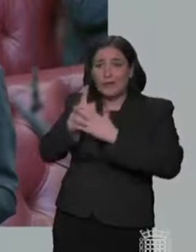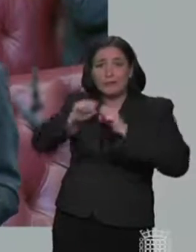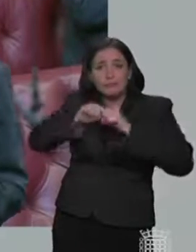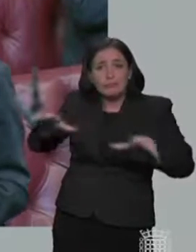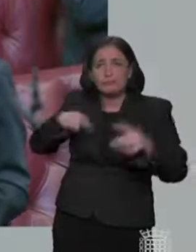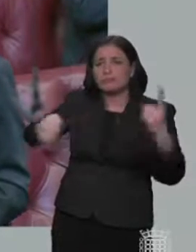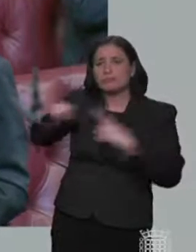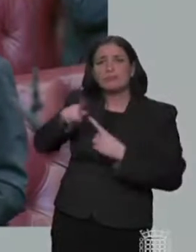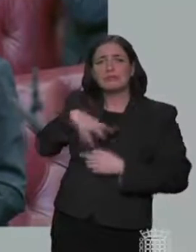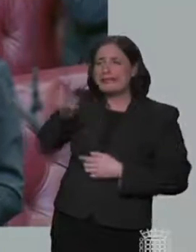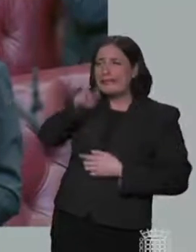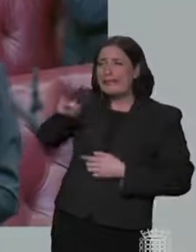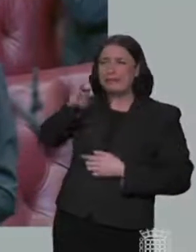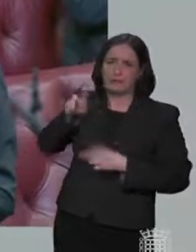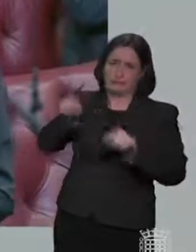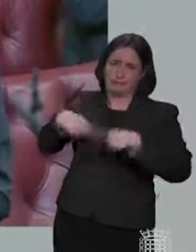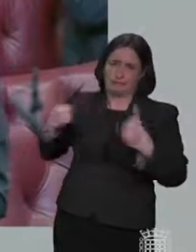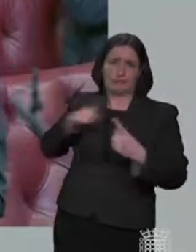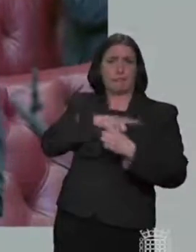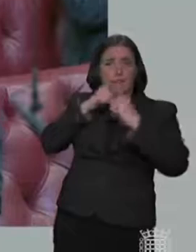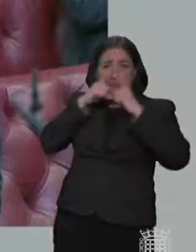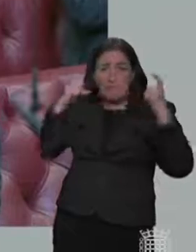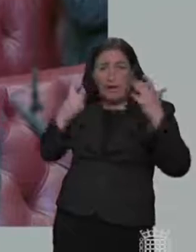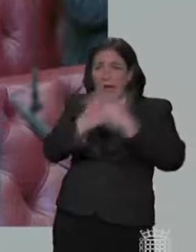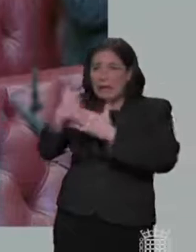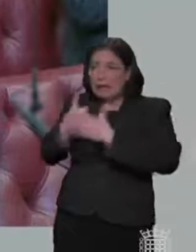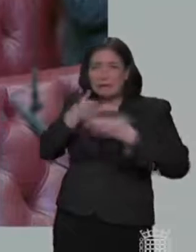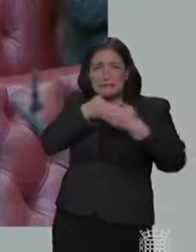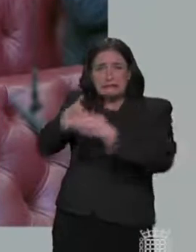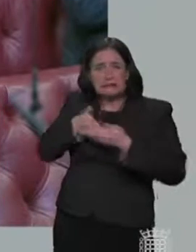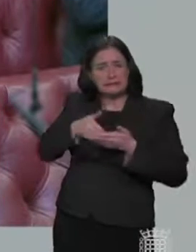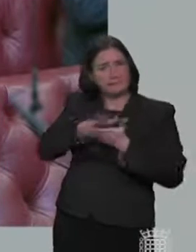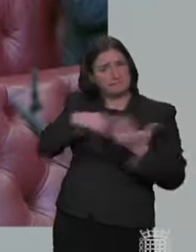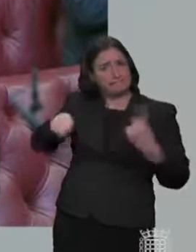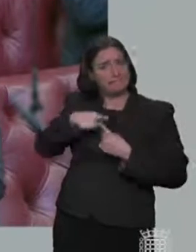have taken its toll on their mental well-being with many very hesitant about going out and about